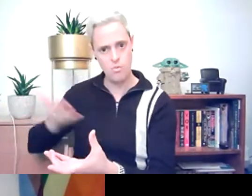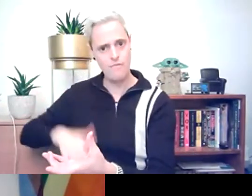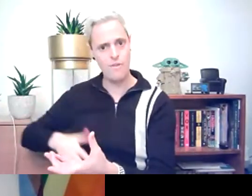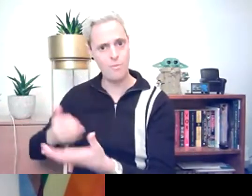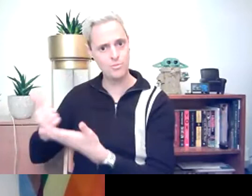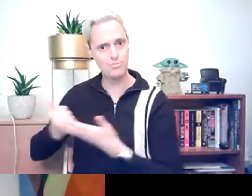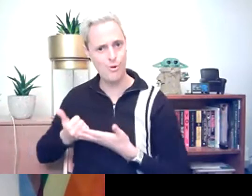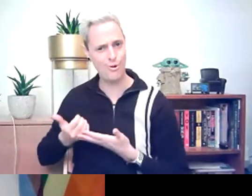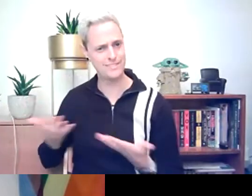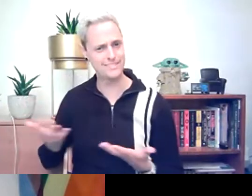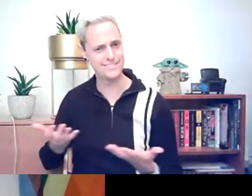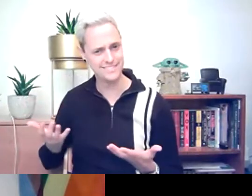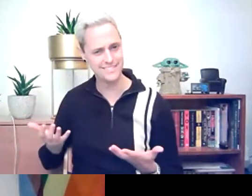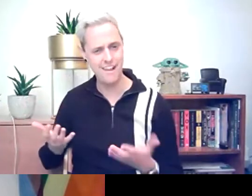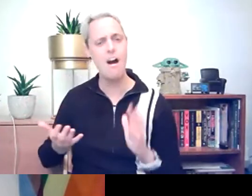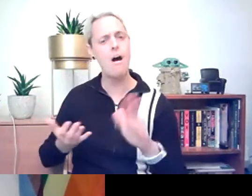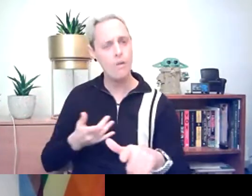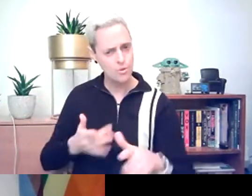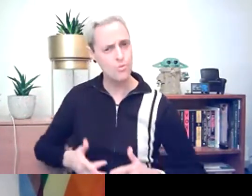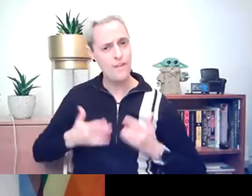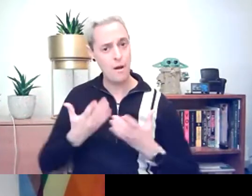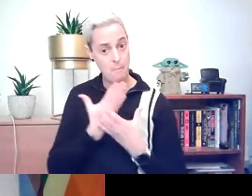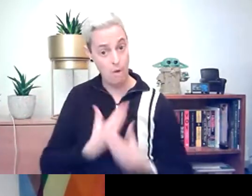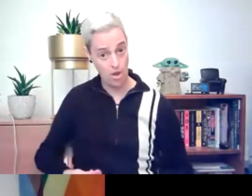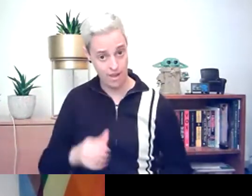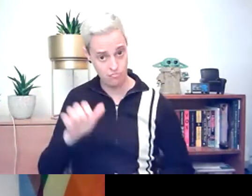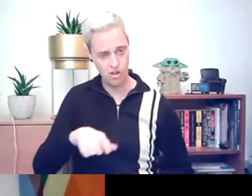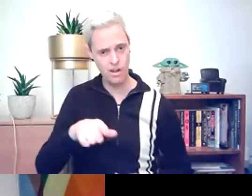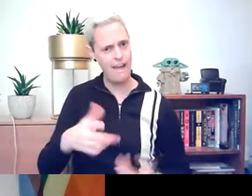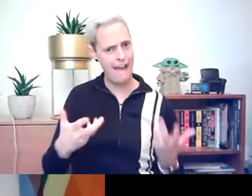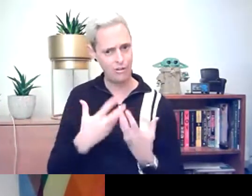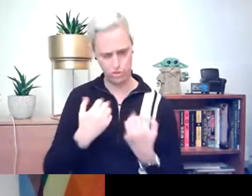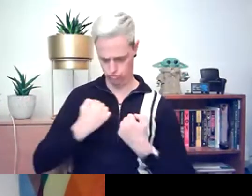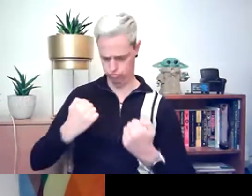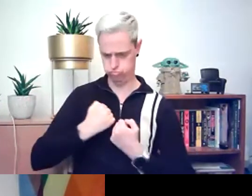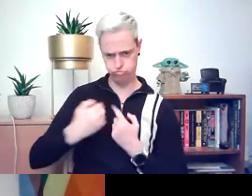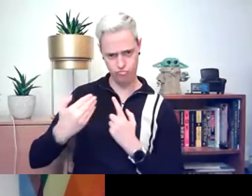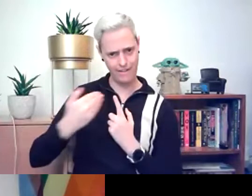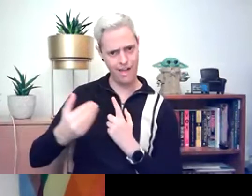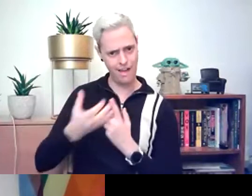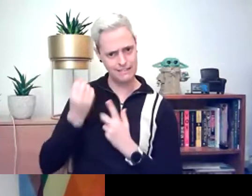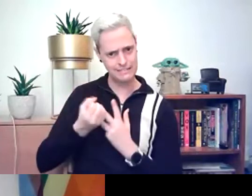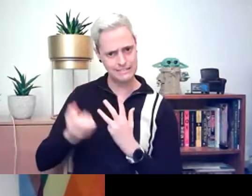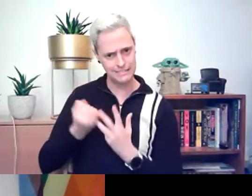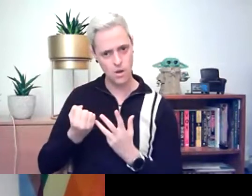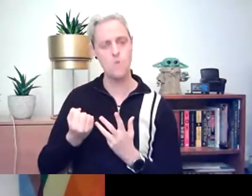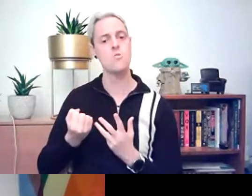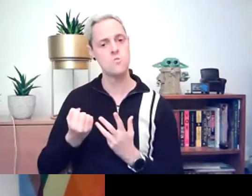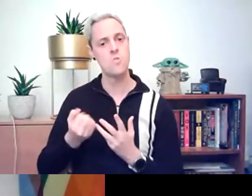indicators when you were feeling 18:40:09 your sense of burnout the, sort of, with the red flags to you to say look I have to give myself permission to step back from